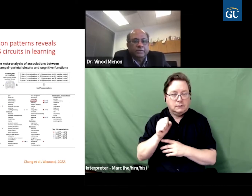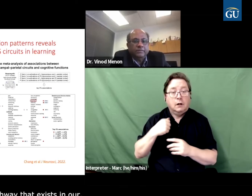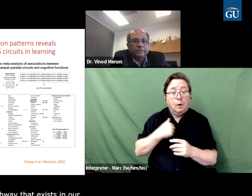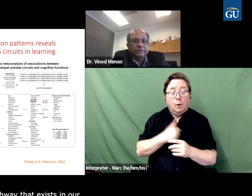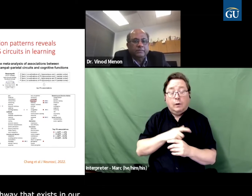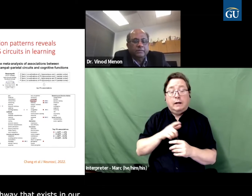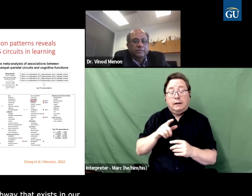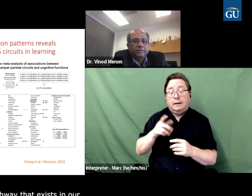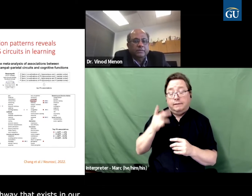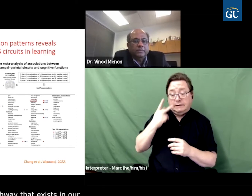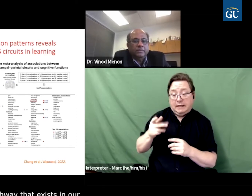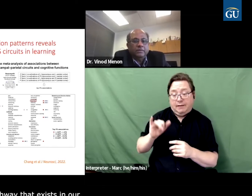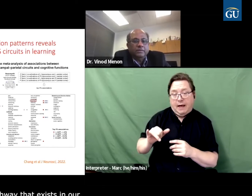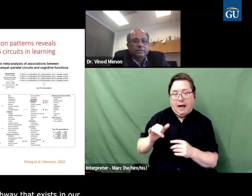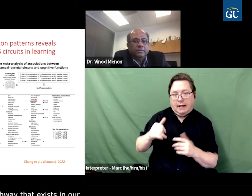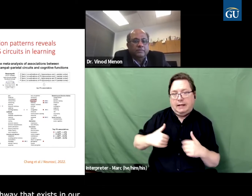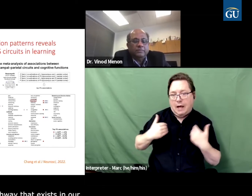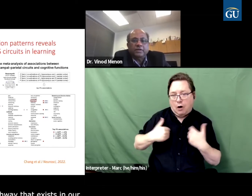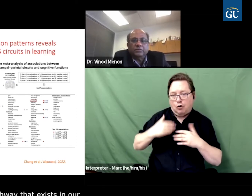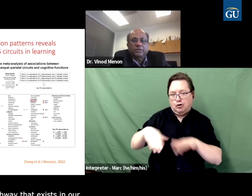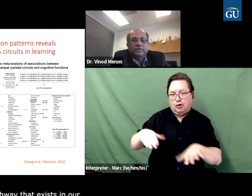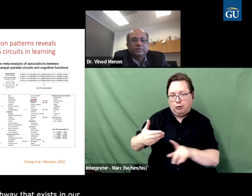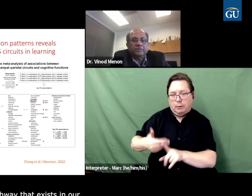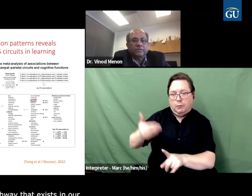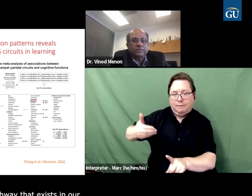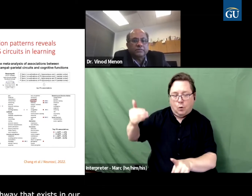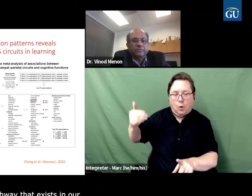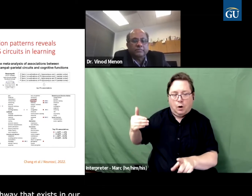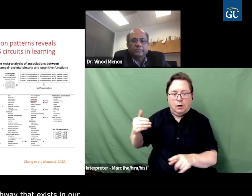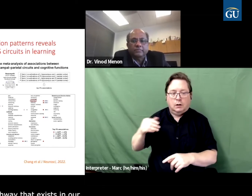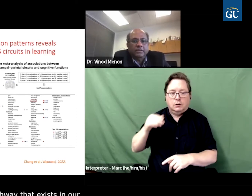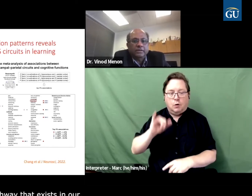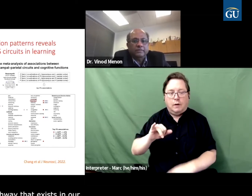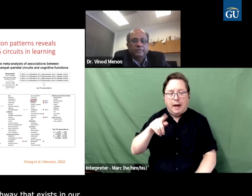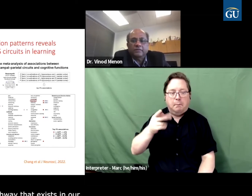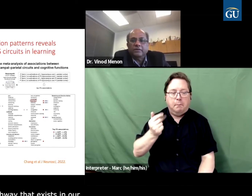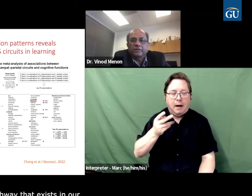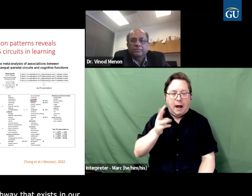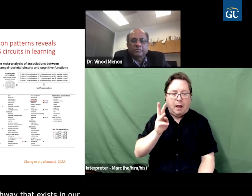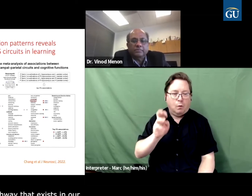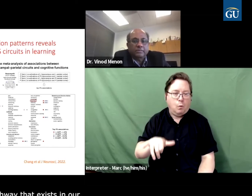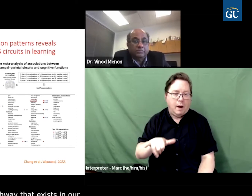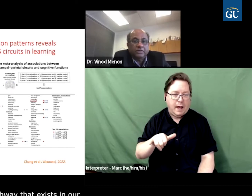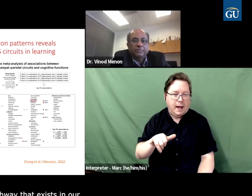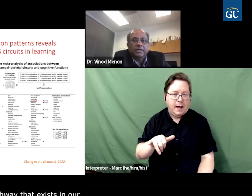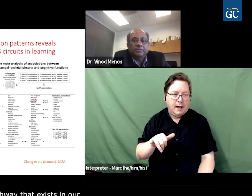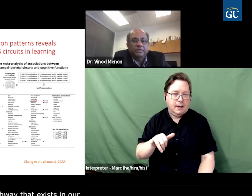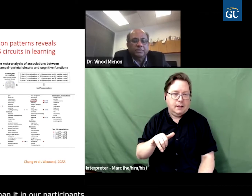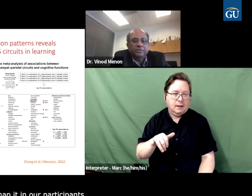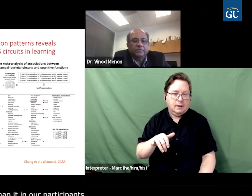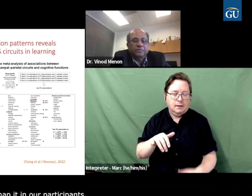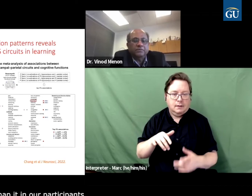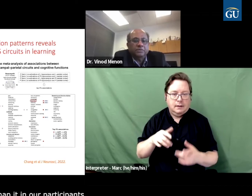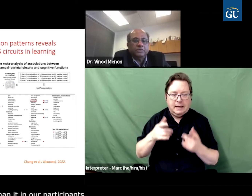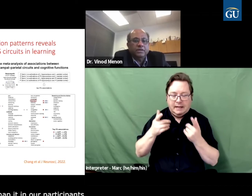so um it's it's a pathway that